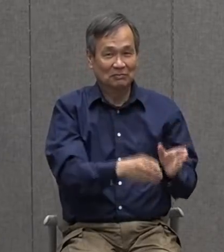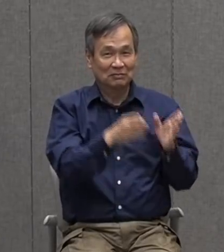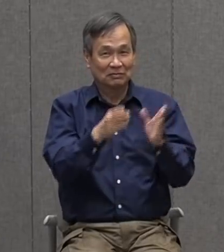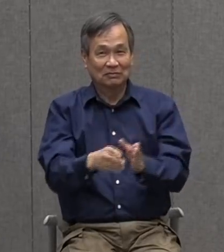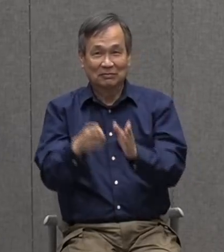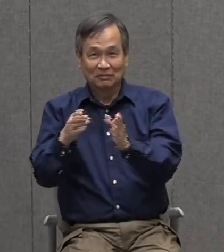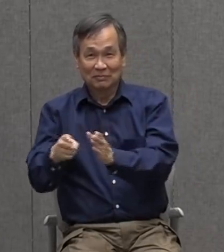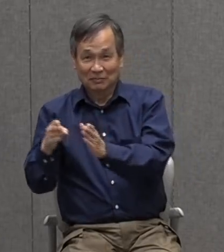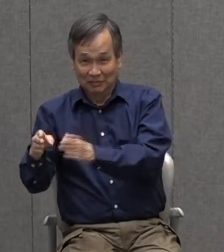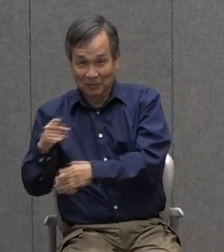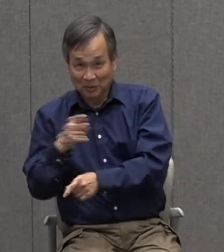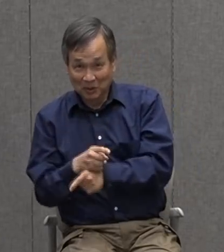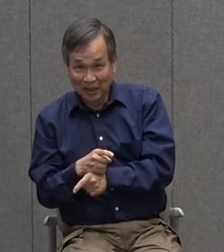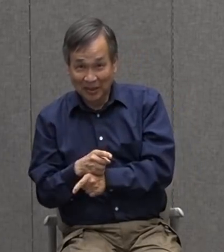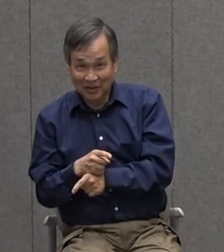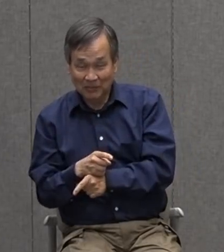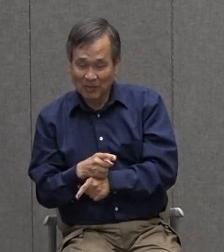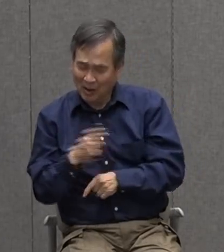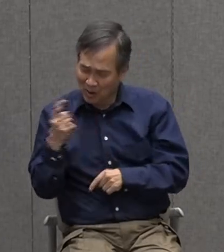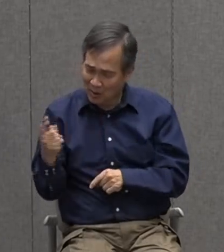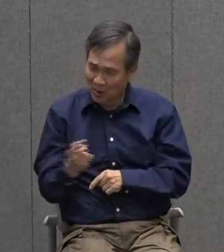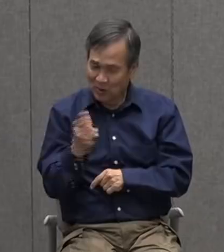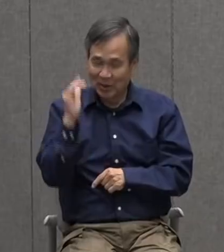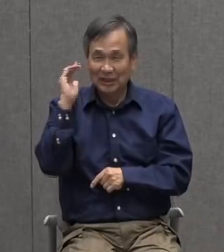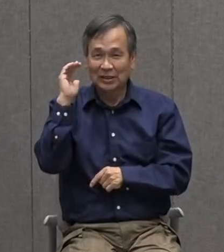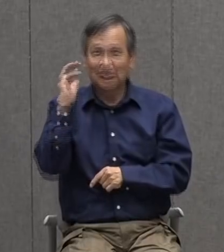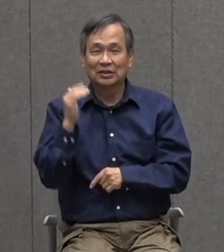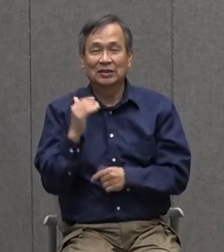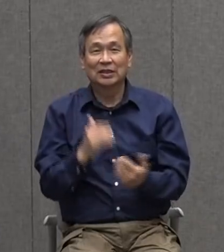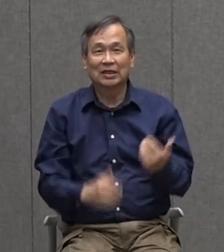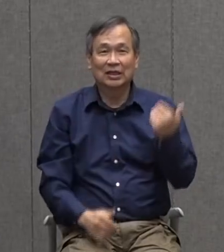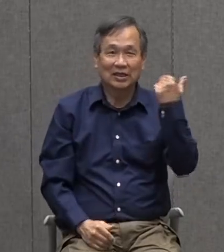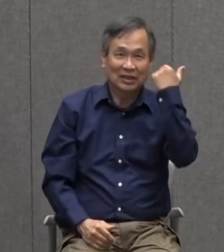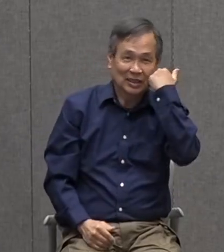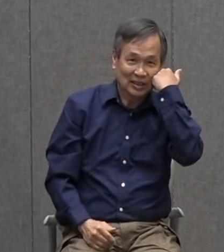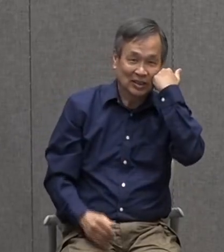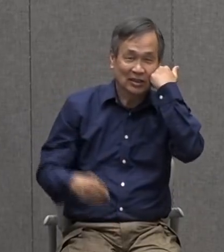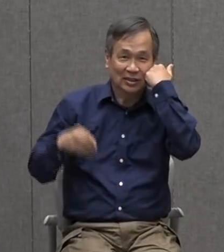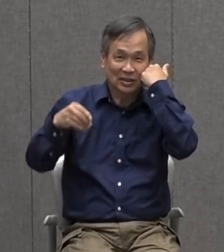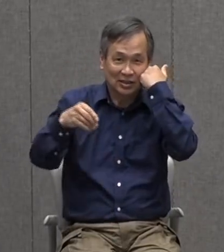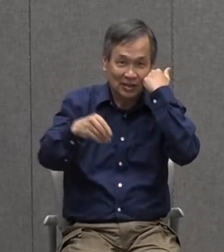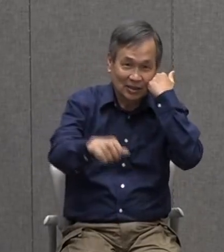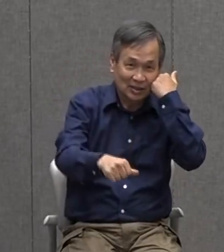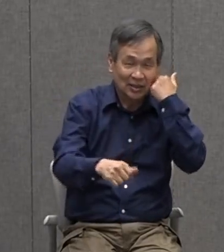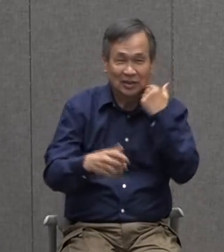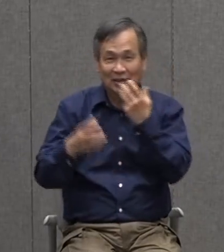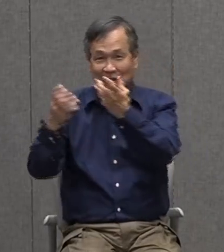Right, it always seems to be, he's eating one, he's taking one, buried in the ground.